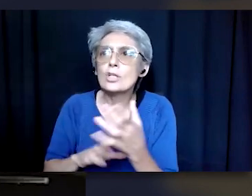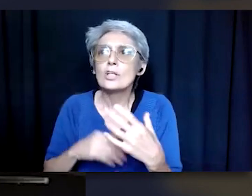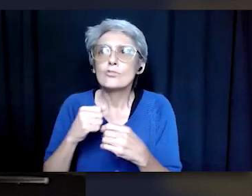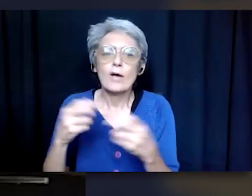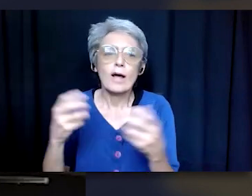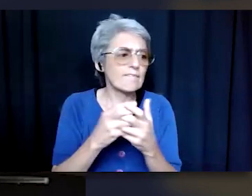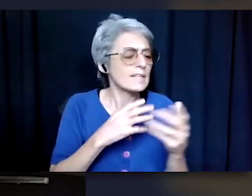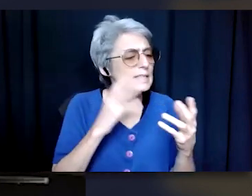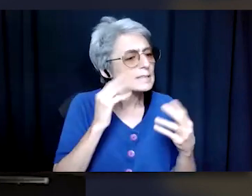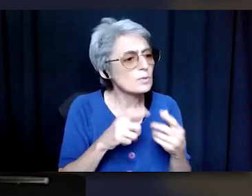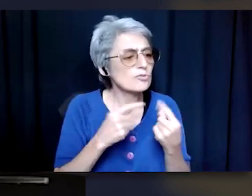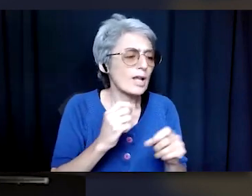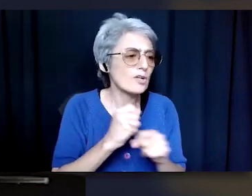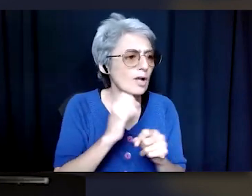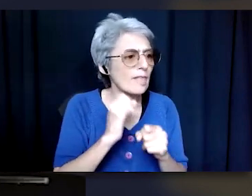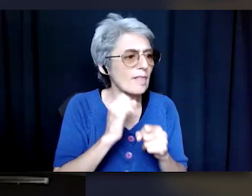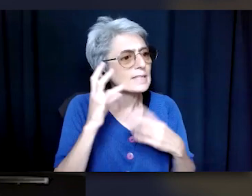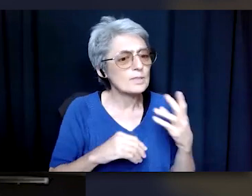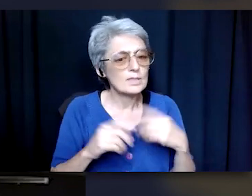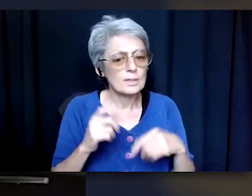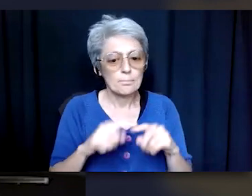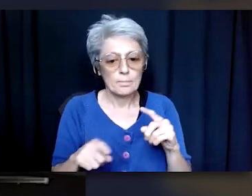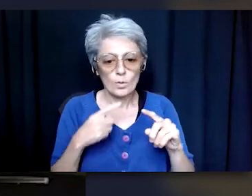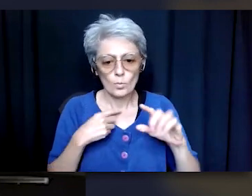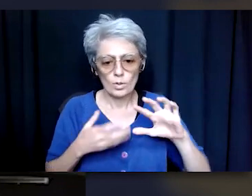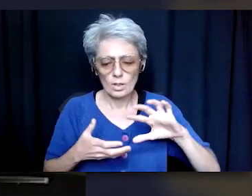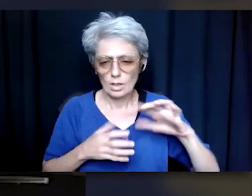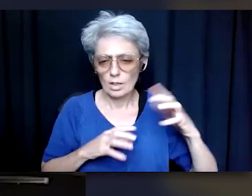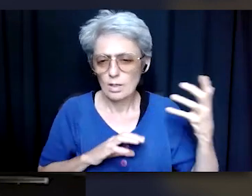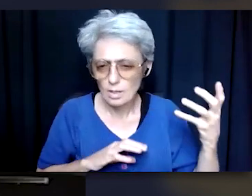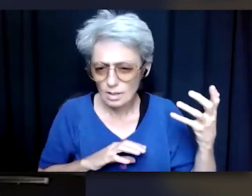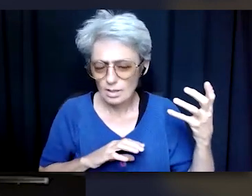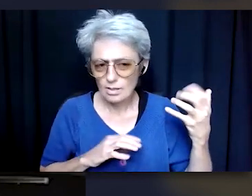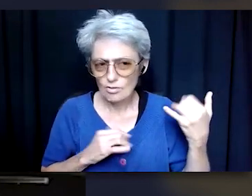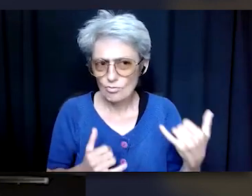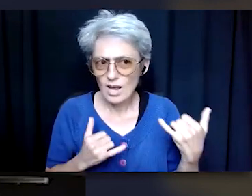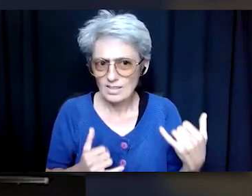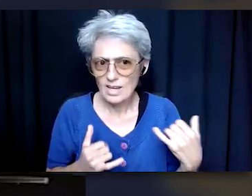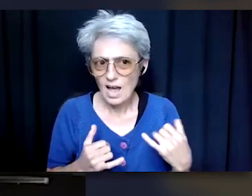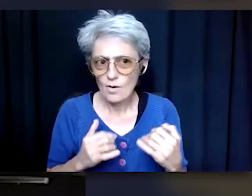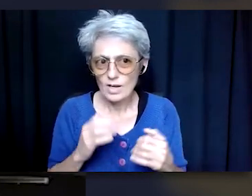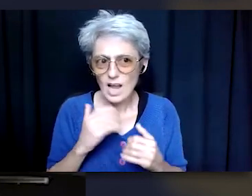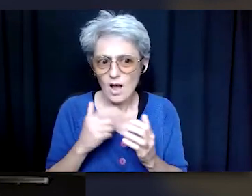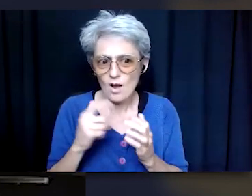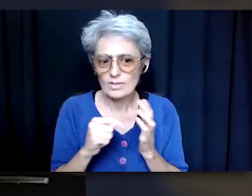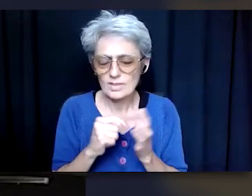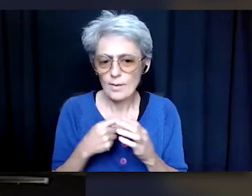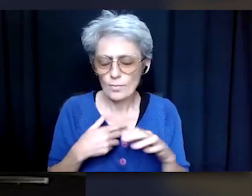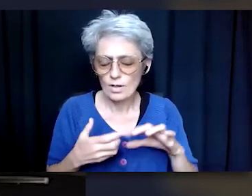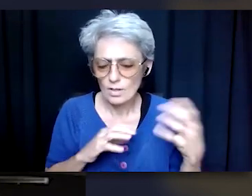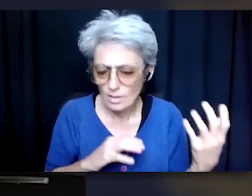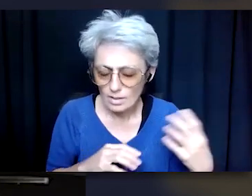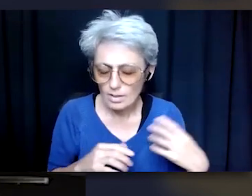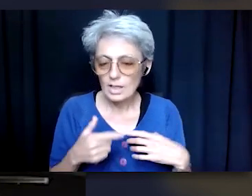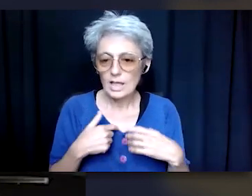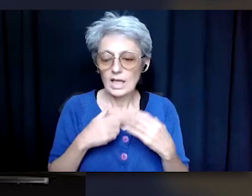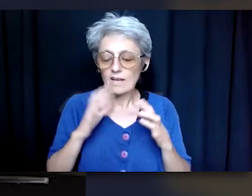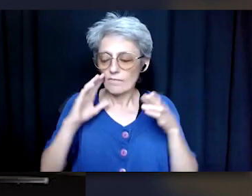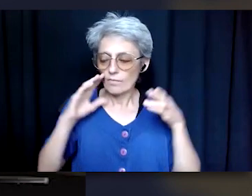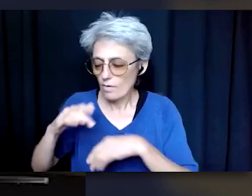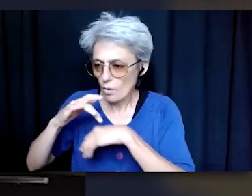And we’re a little bit hooped in this moment because if we get stuck on the outputs piece,